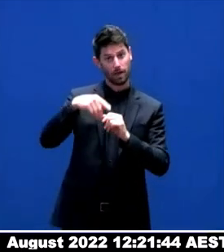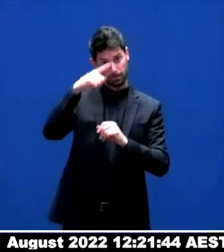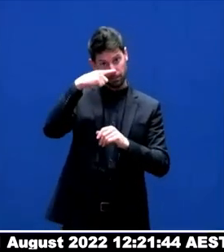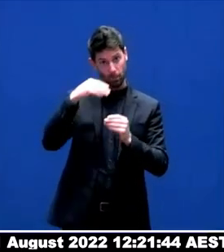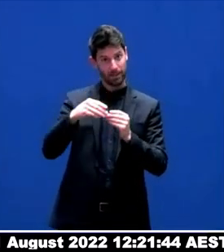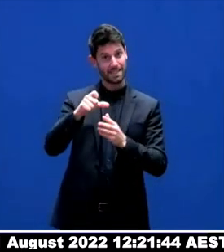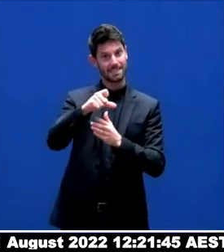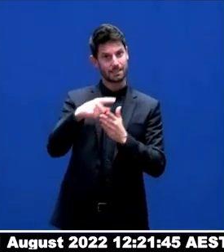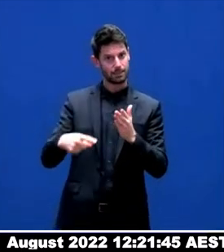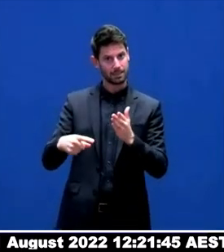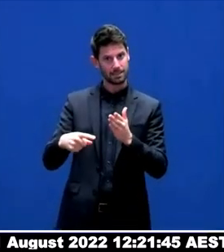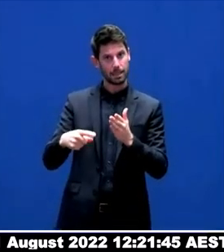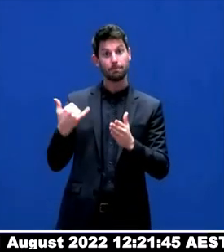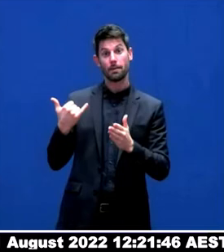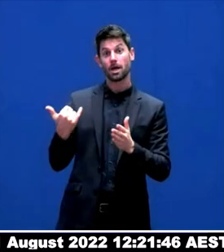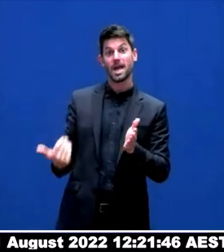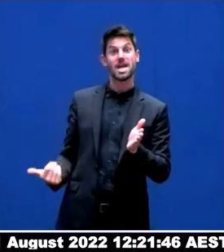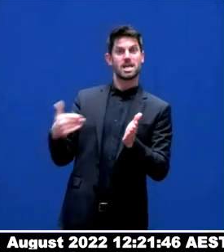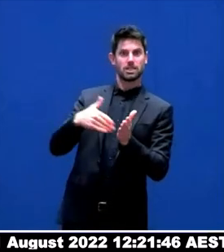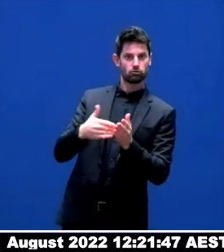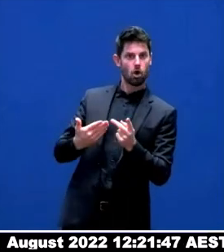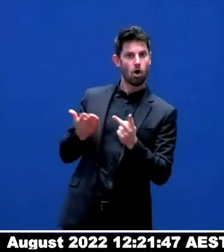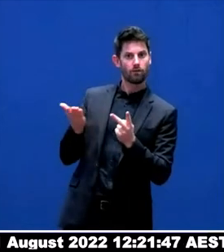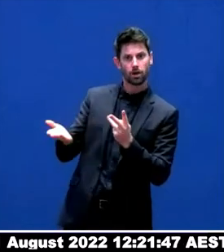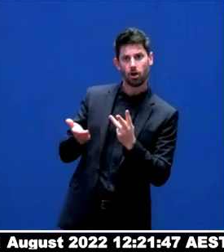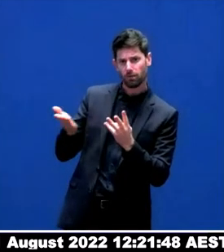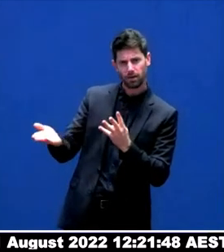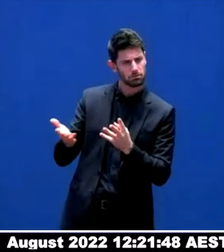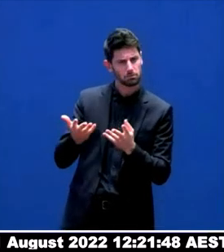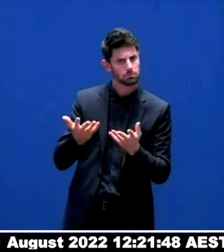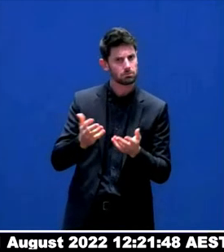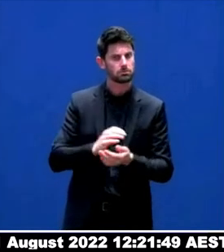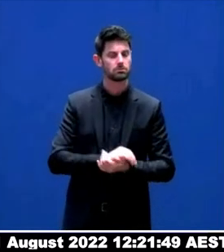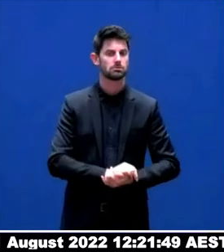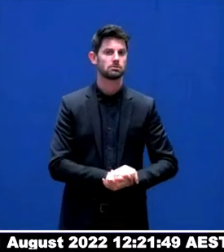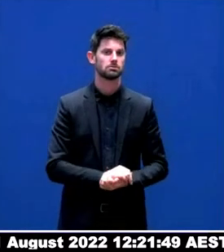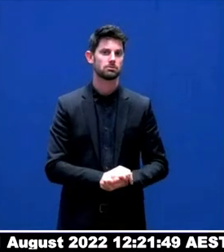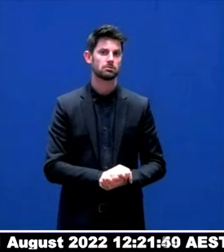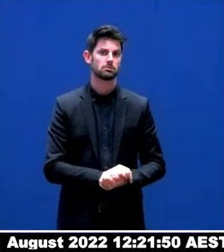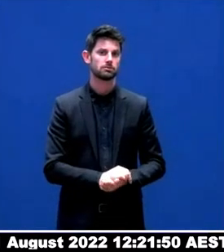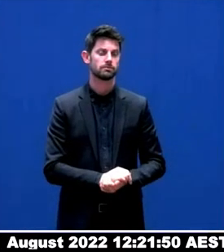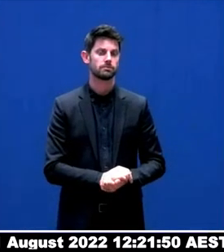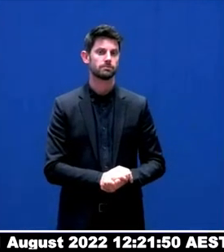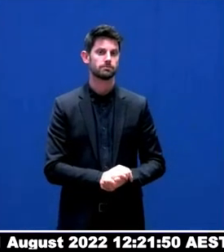number of offers? ZOE DENDLE: Again, my understanding is that the offers are made